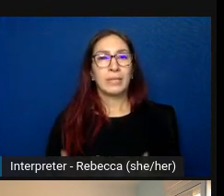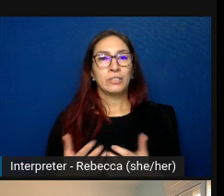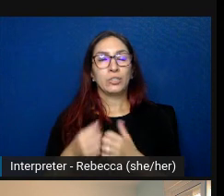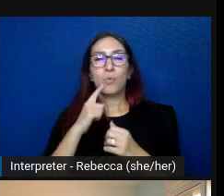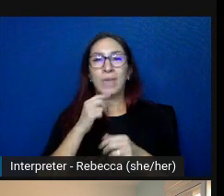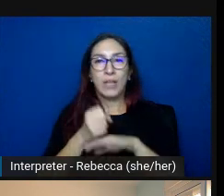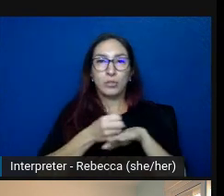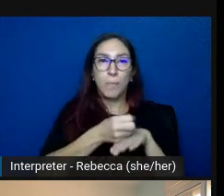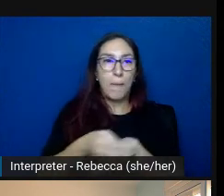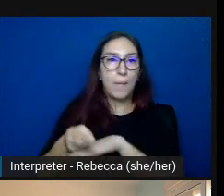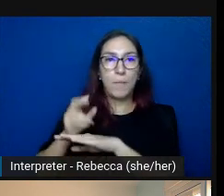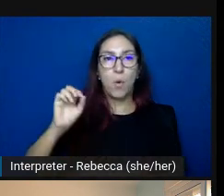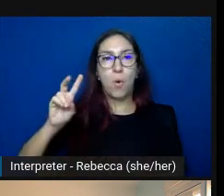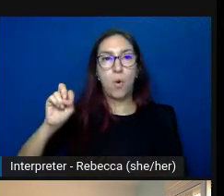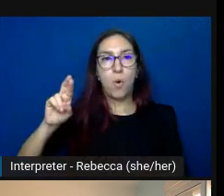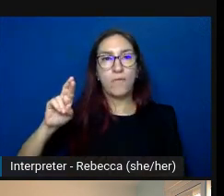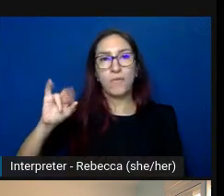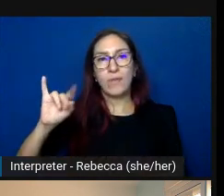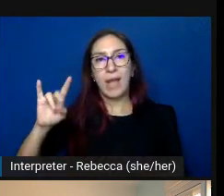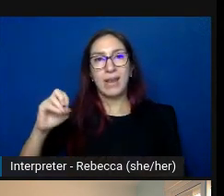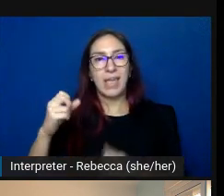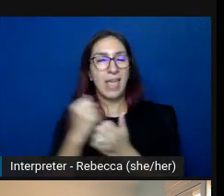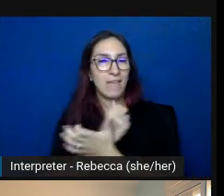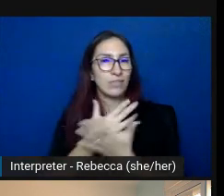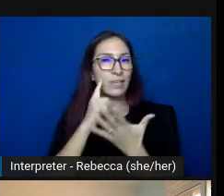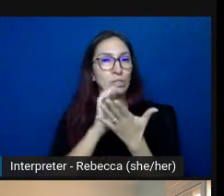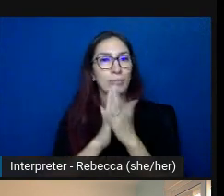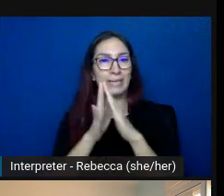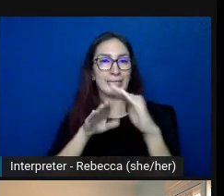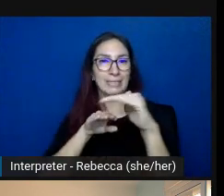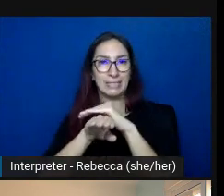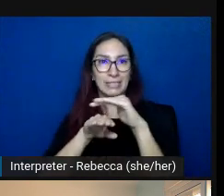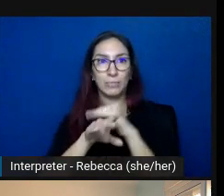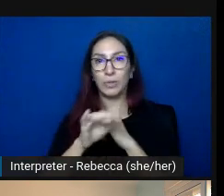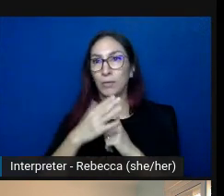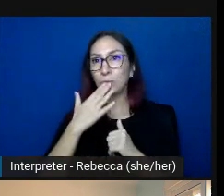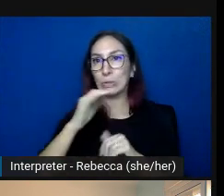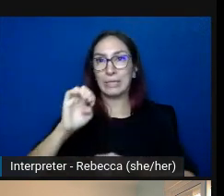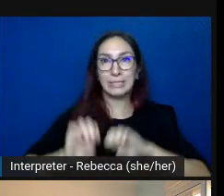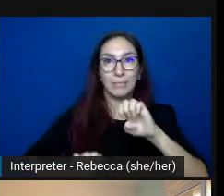It was also a good experiment for theme developers